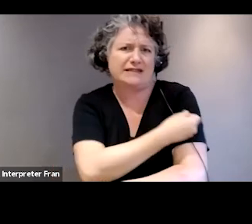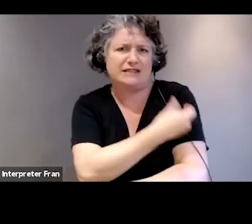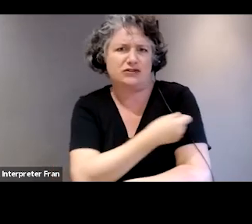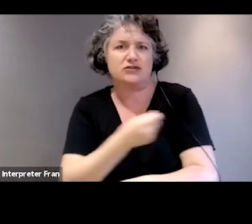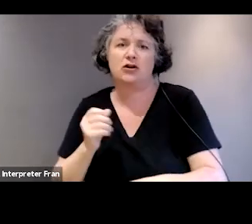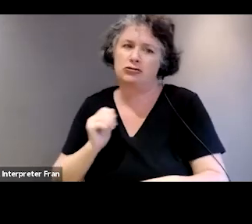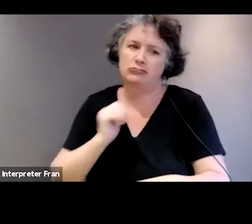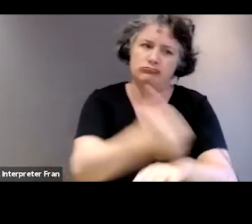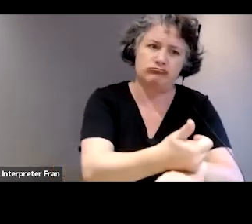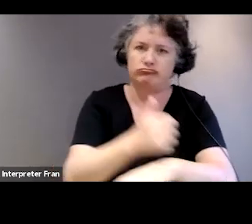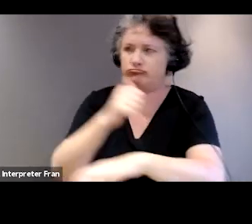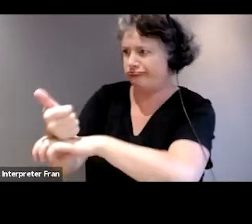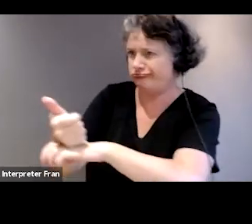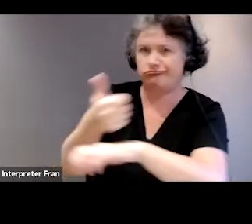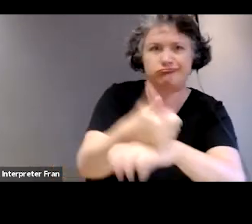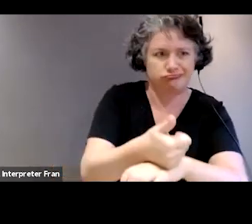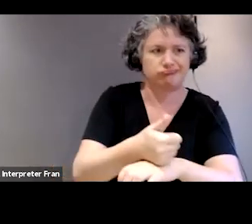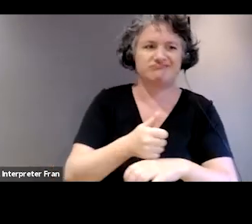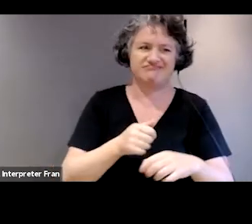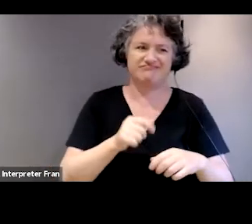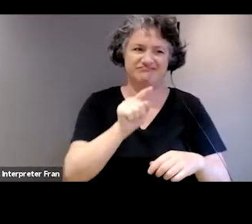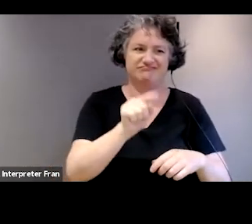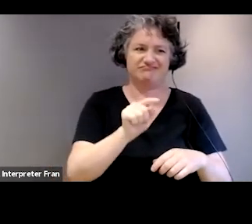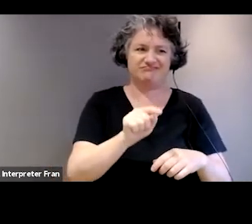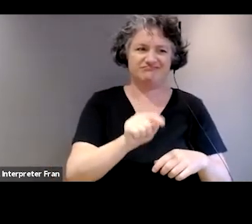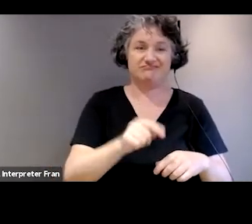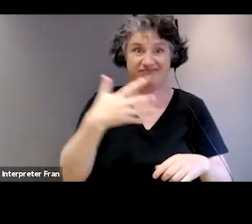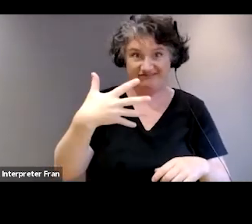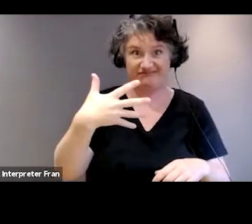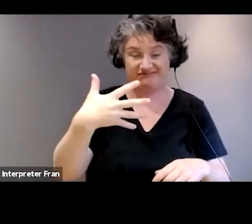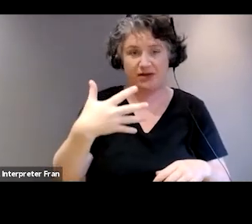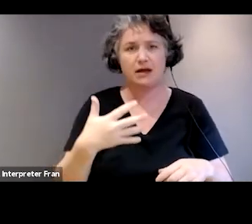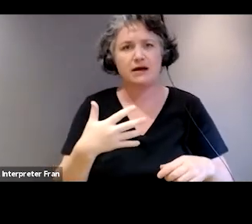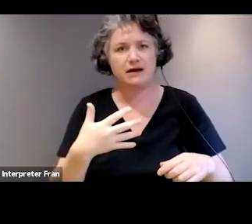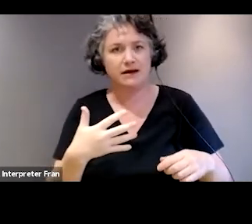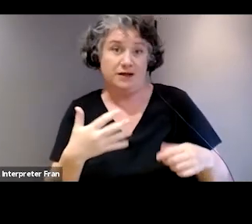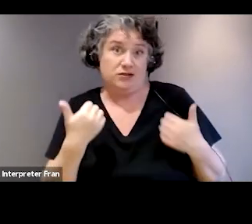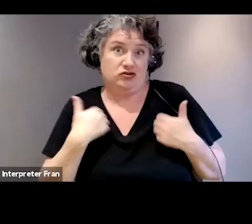interpretation, they will attendance of a disability ambassadors from our accessibility cluster and additional supports are provided. The important thing